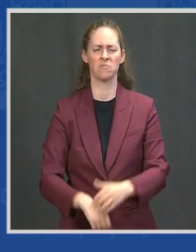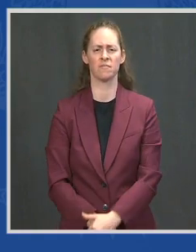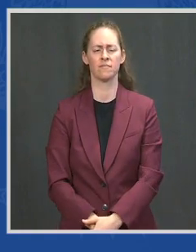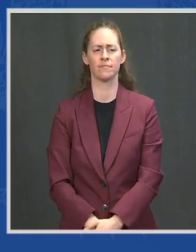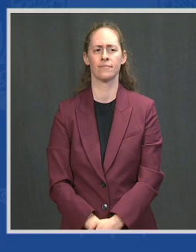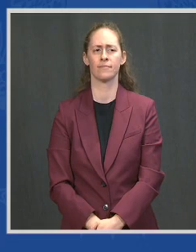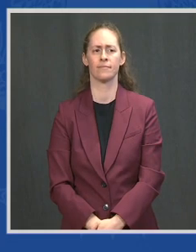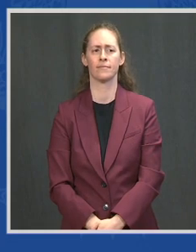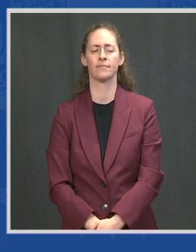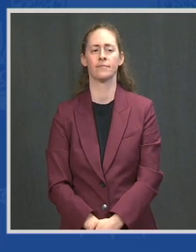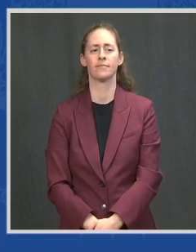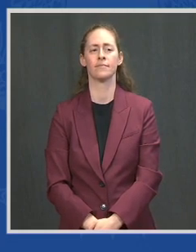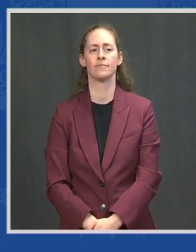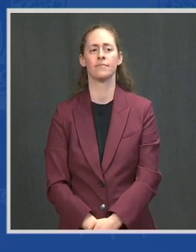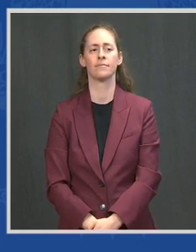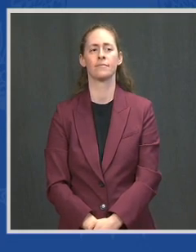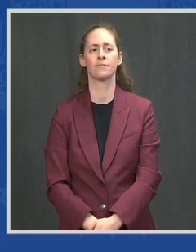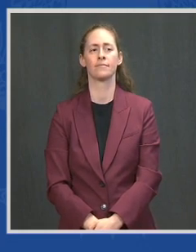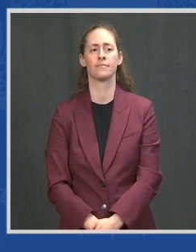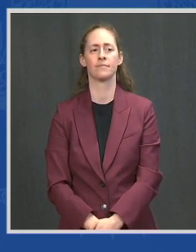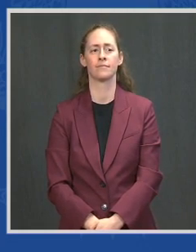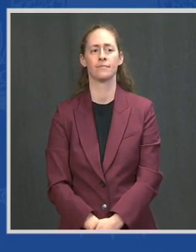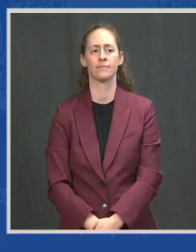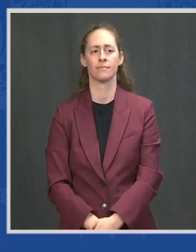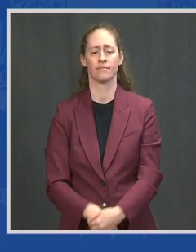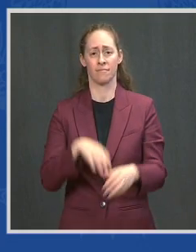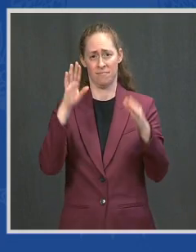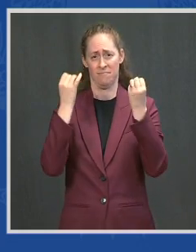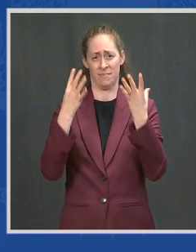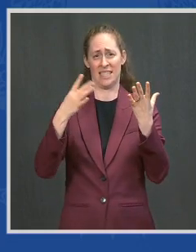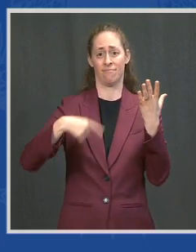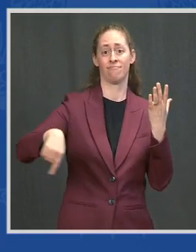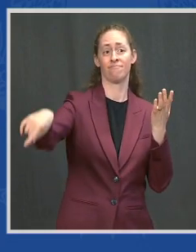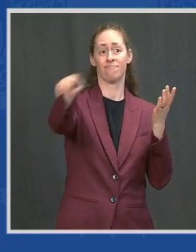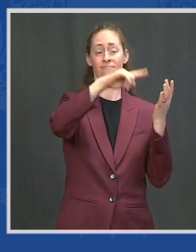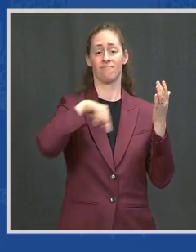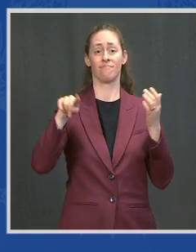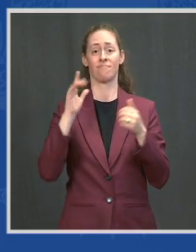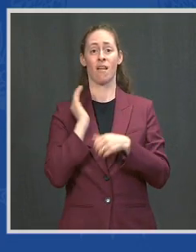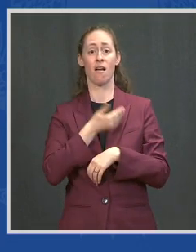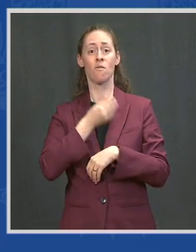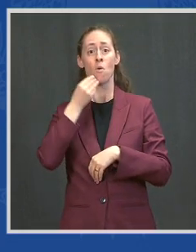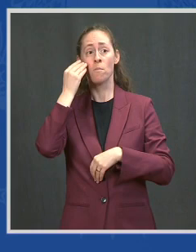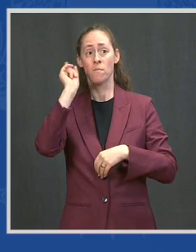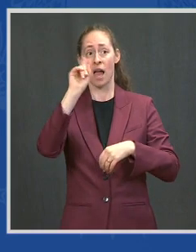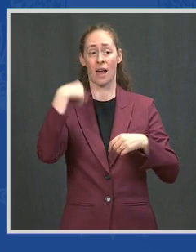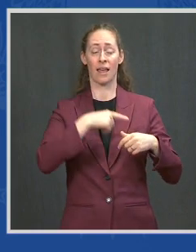about as close as their house is near to a neighborhood school. We're also going to slip vaccines